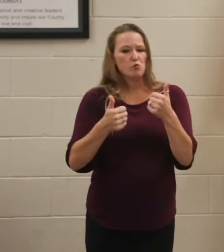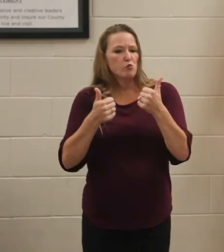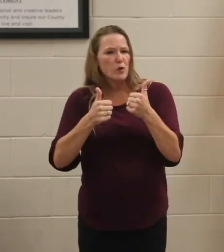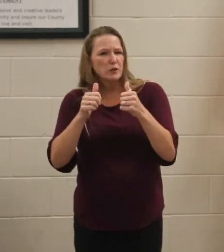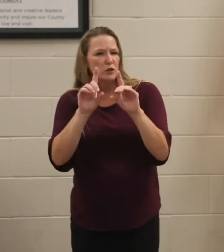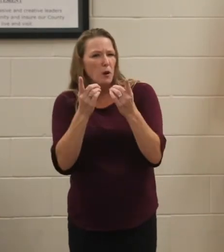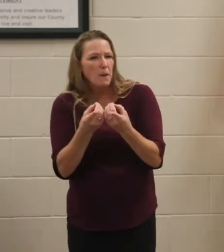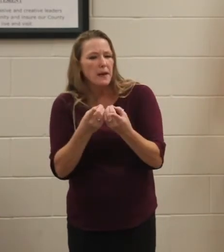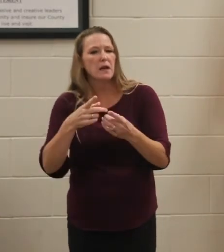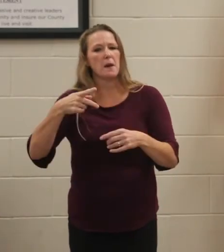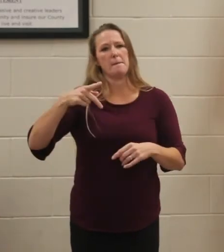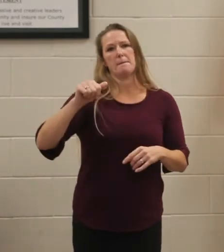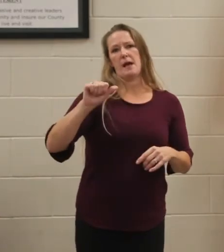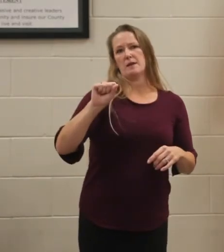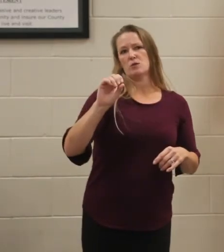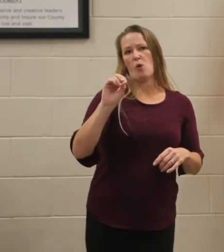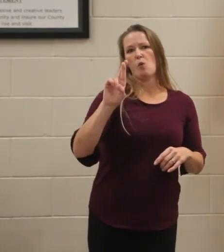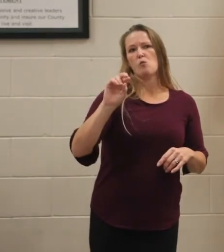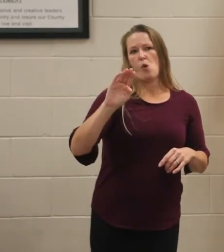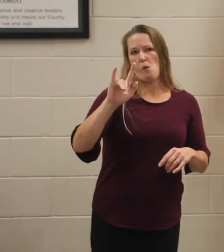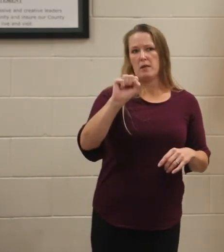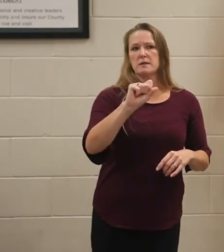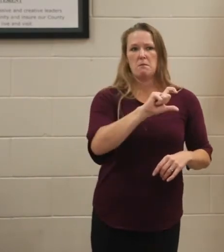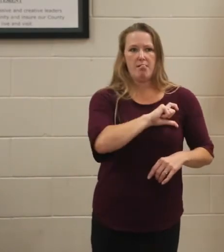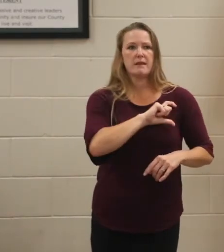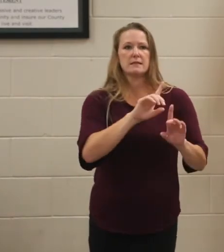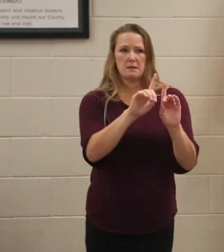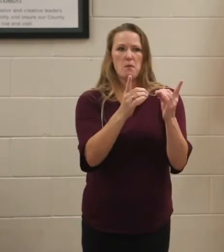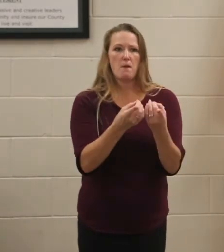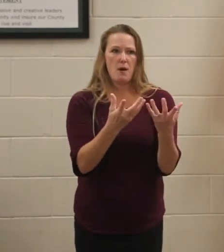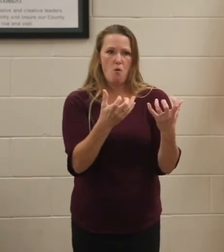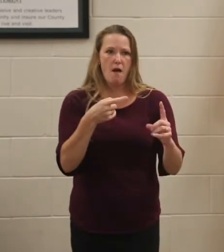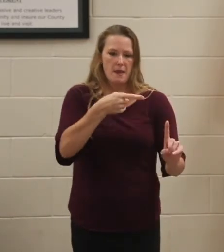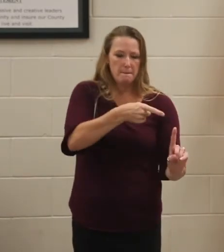To give you an idea of kind of sum up some of his past.